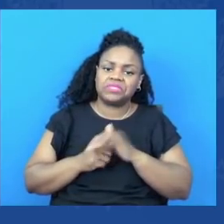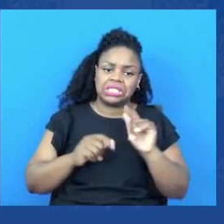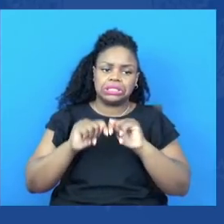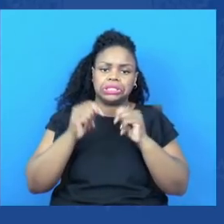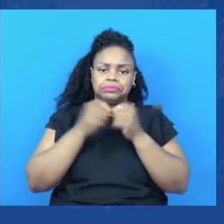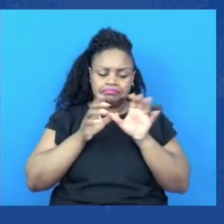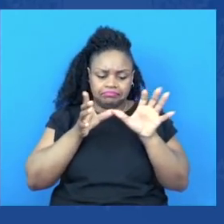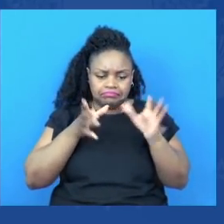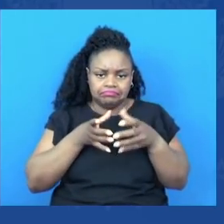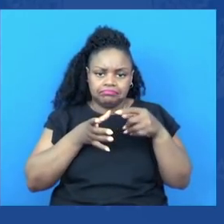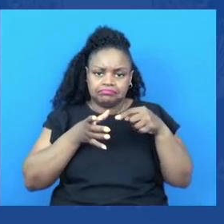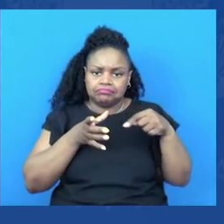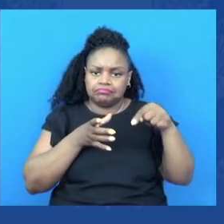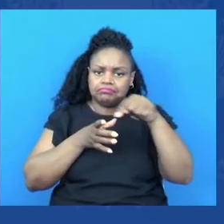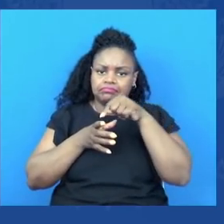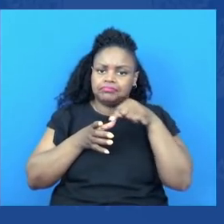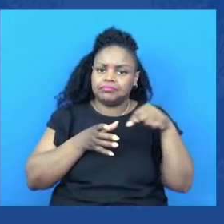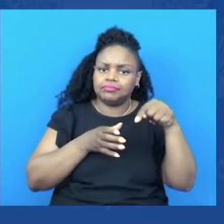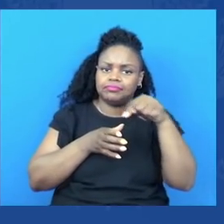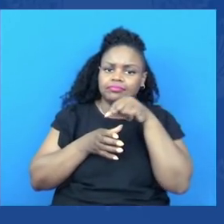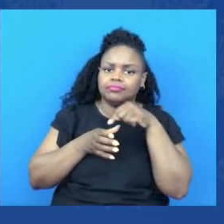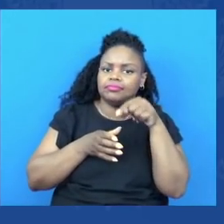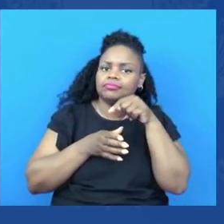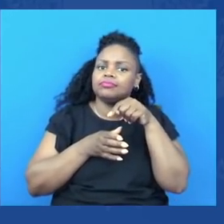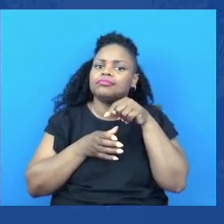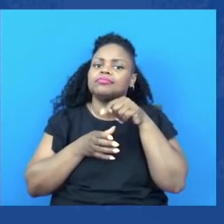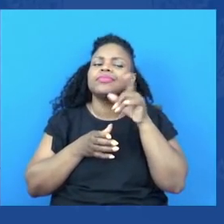protects that enhance our national security.